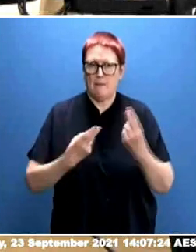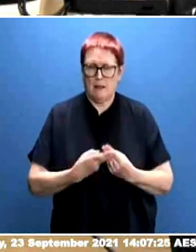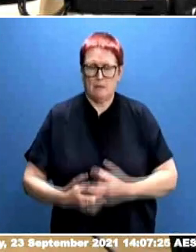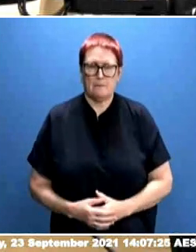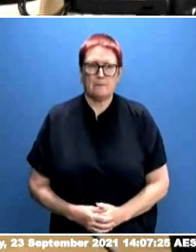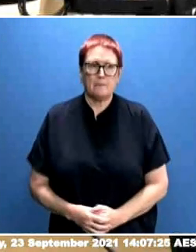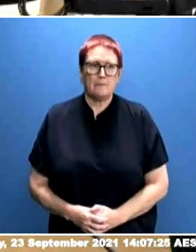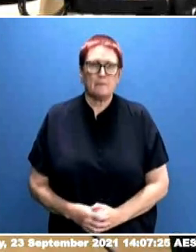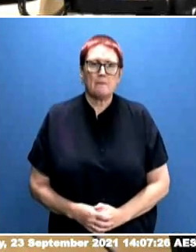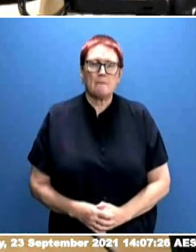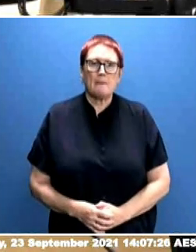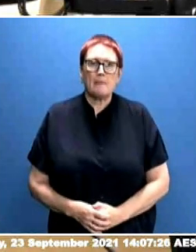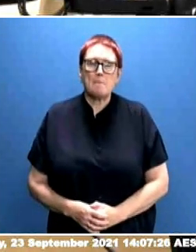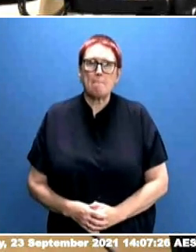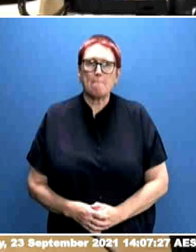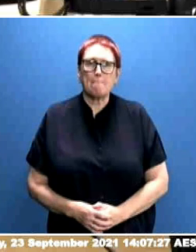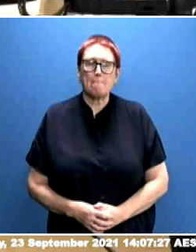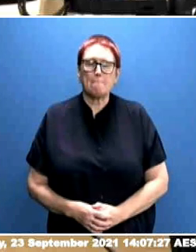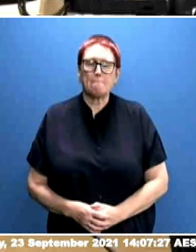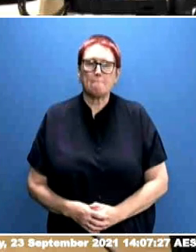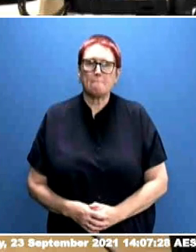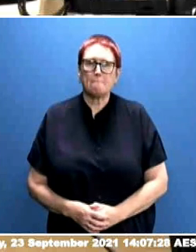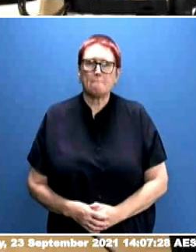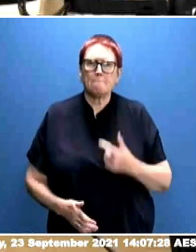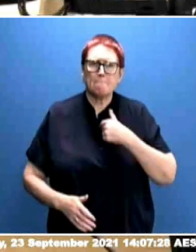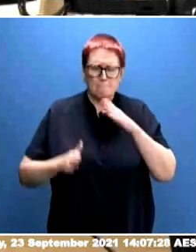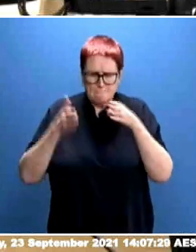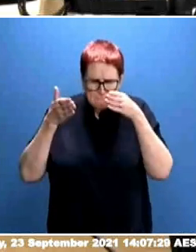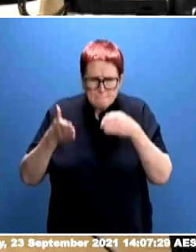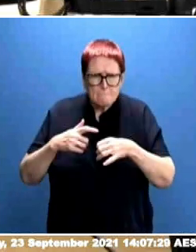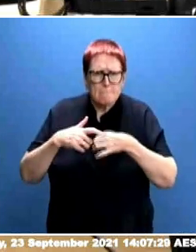Now, the particular area that I'm going to focus on with you, Ms Kerr, in